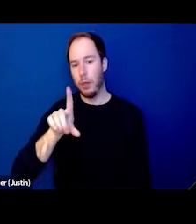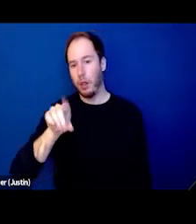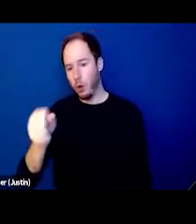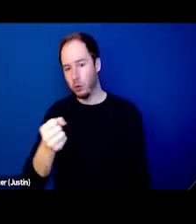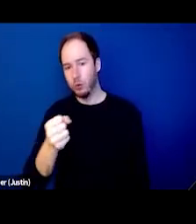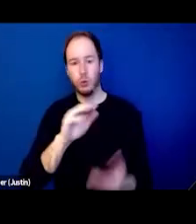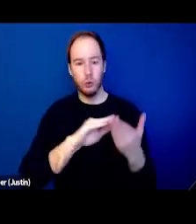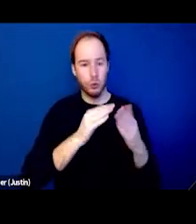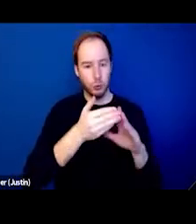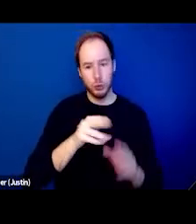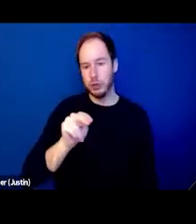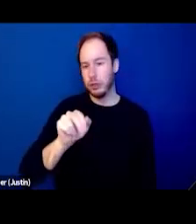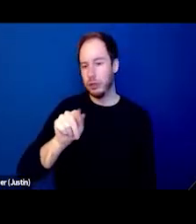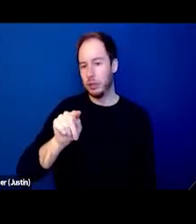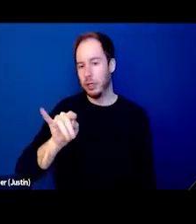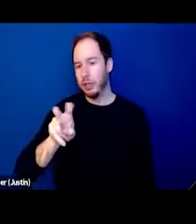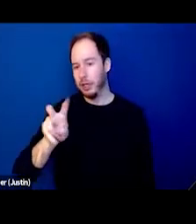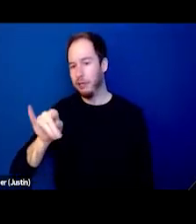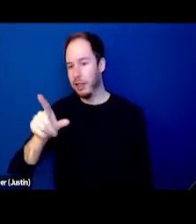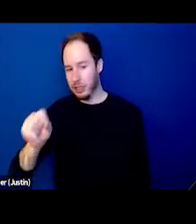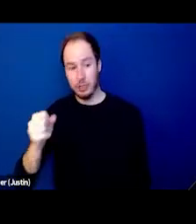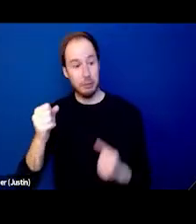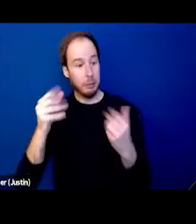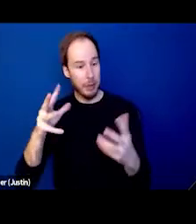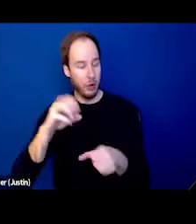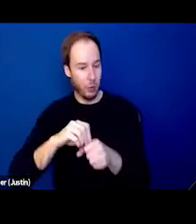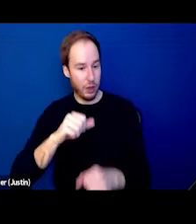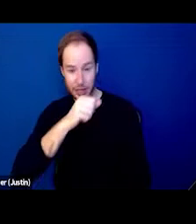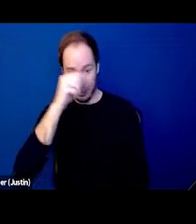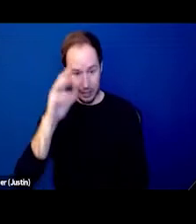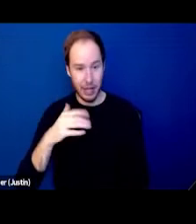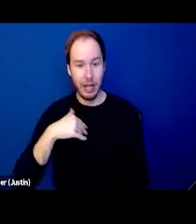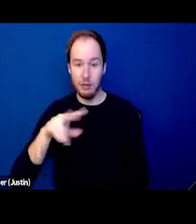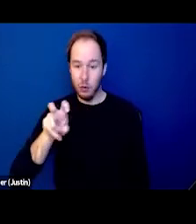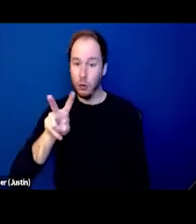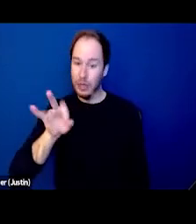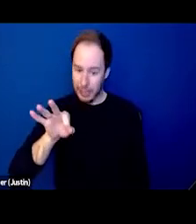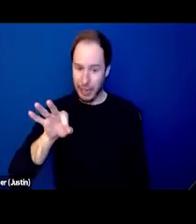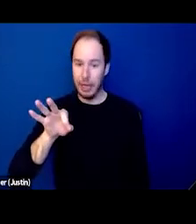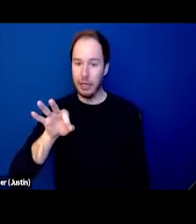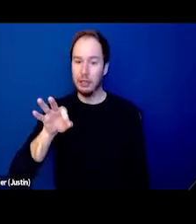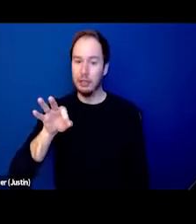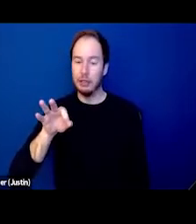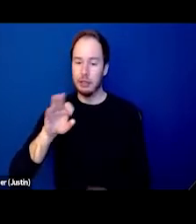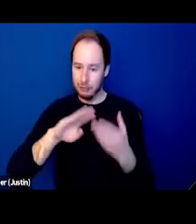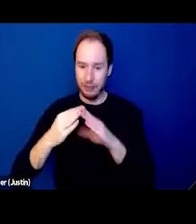A lot of these are in Alaska. There are 229 federally recognized nations or villages in Alaska.